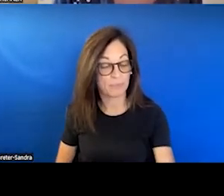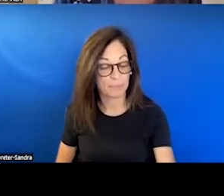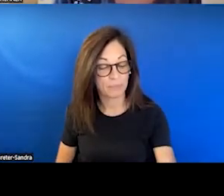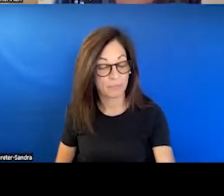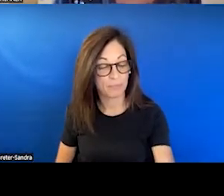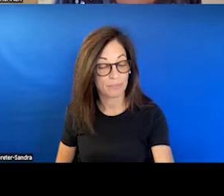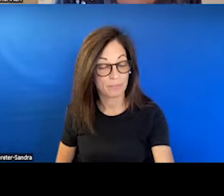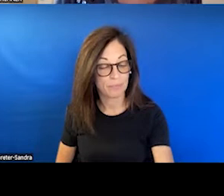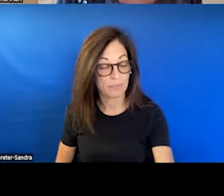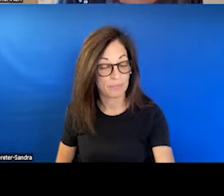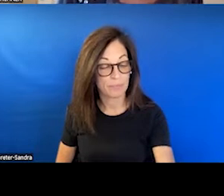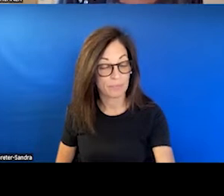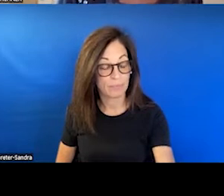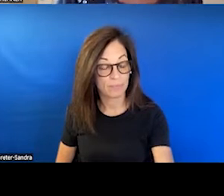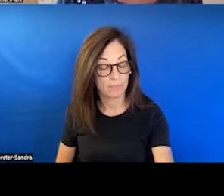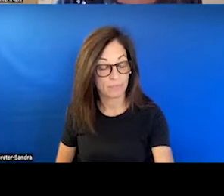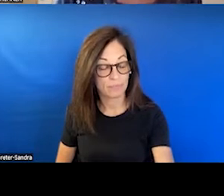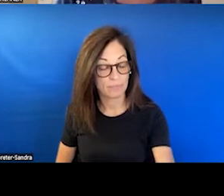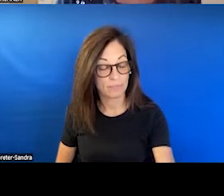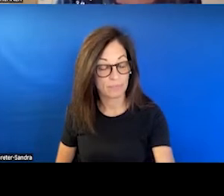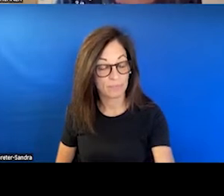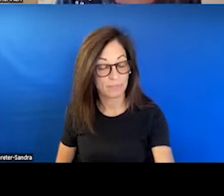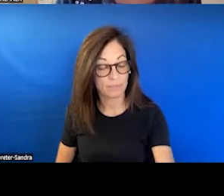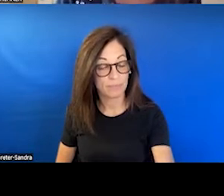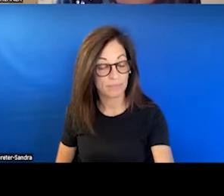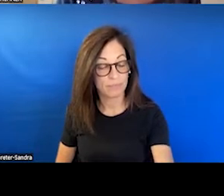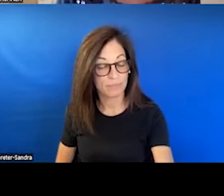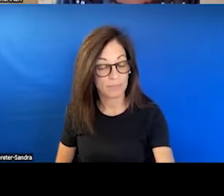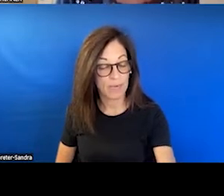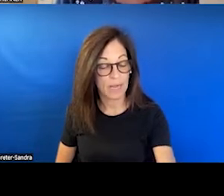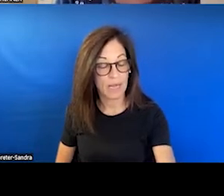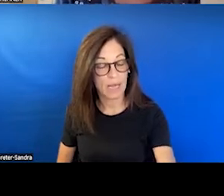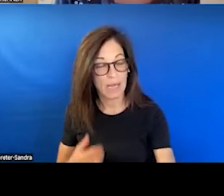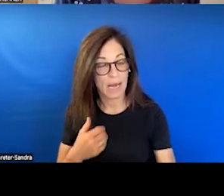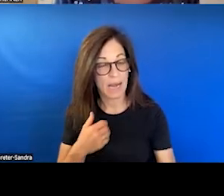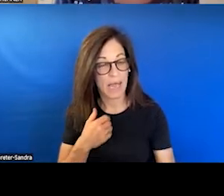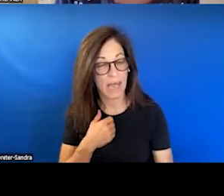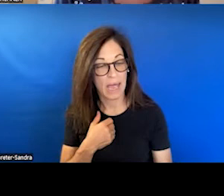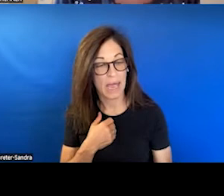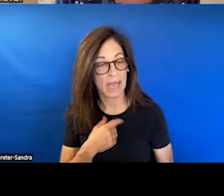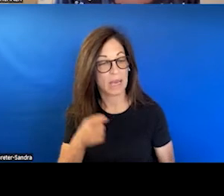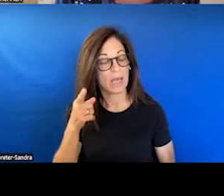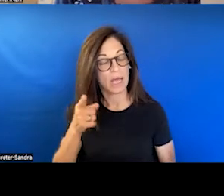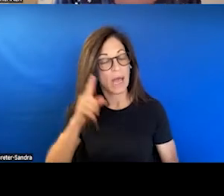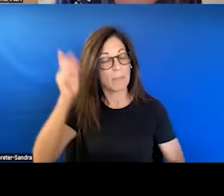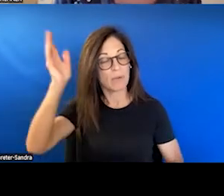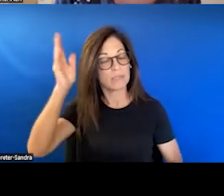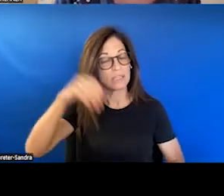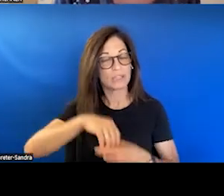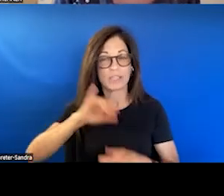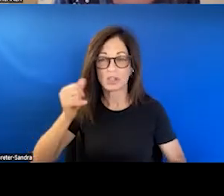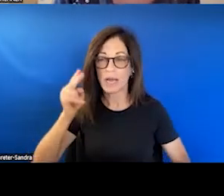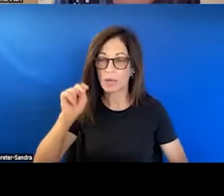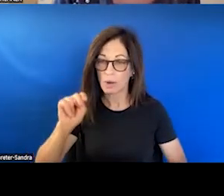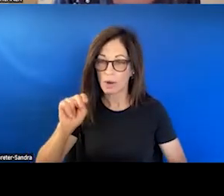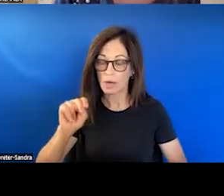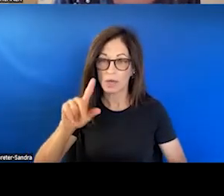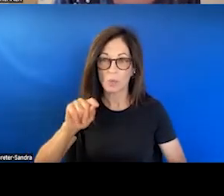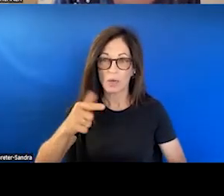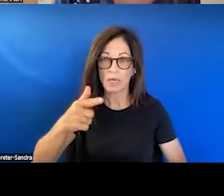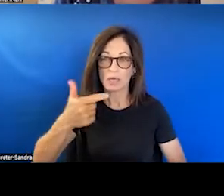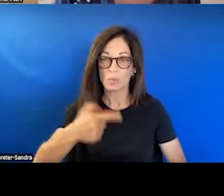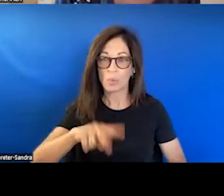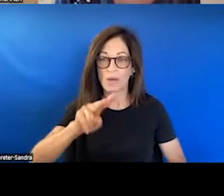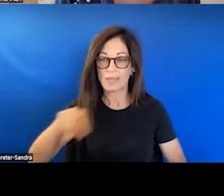PARTICULAR PRESENTATION IN JANUARY, ON JANUARY, 25th OF, 2022. THAT WENT IN IN, MORE DEPTH. ON THE